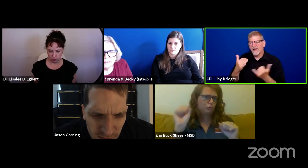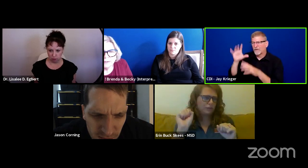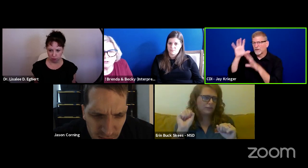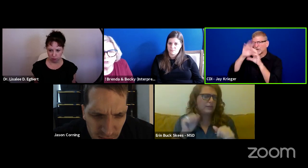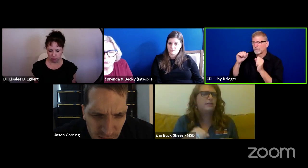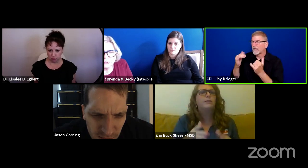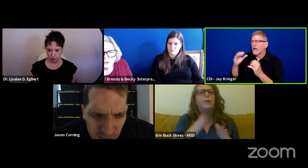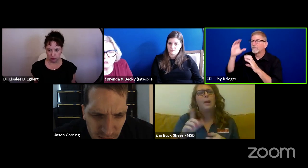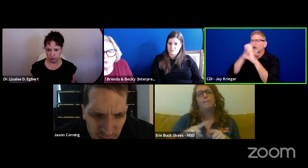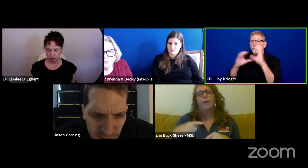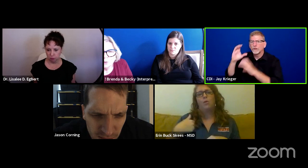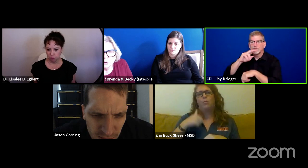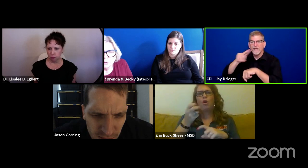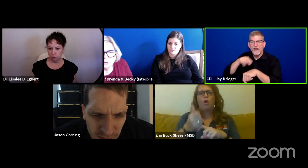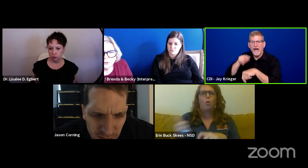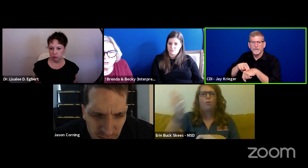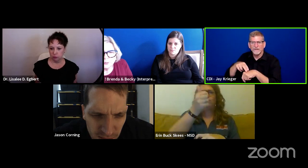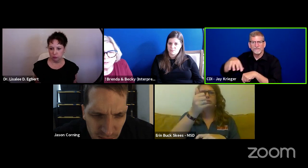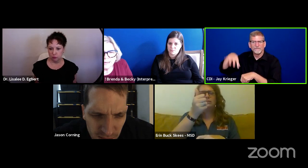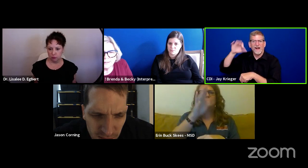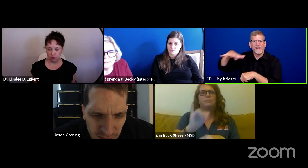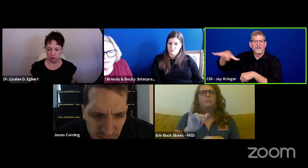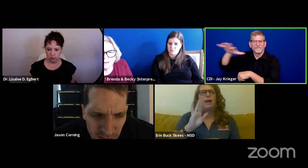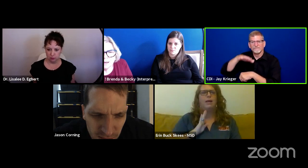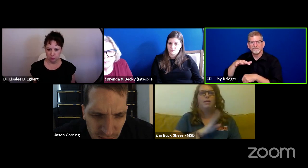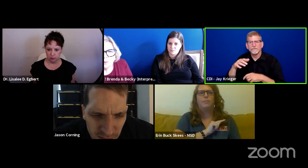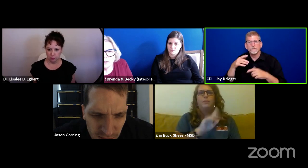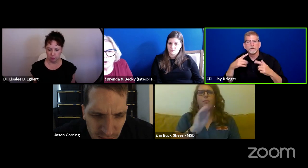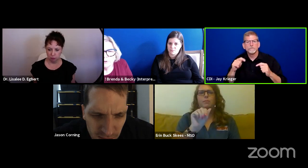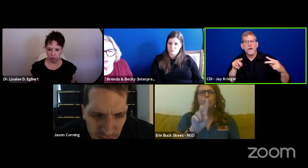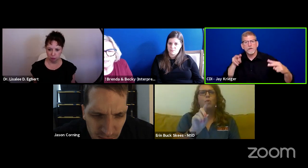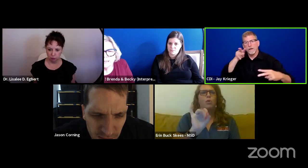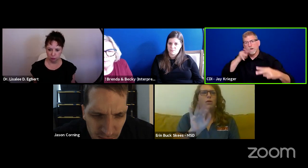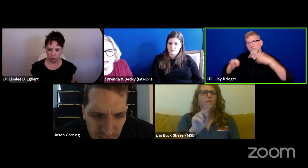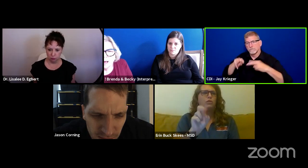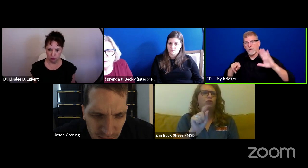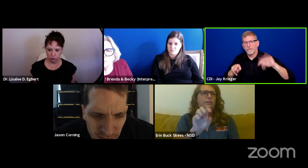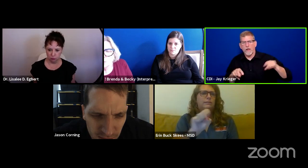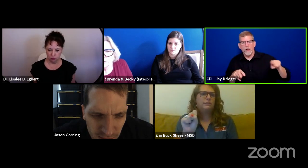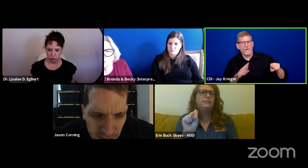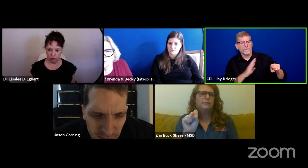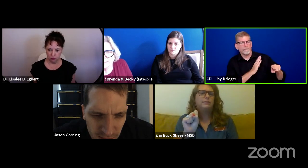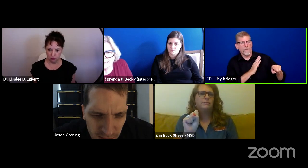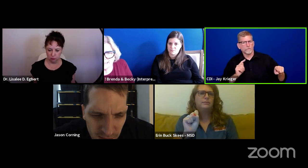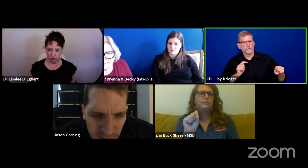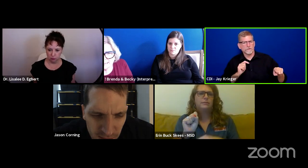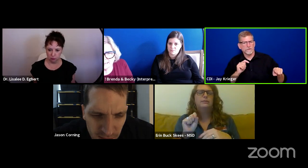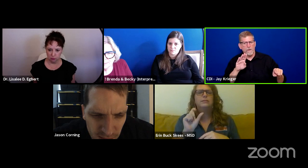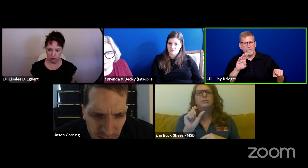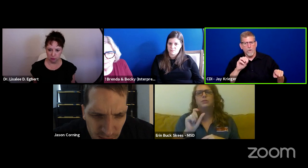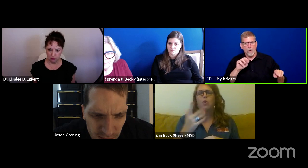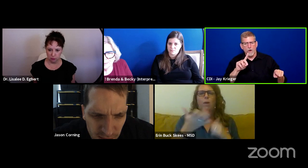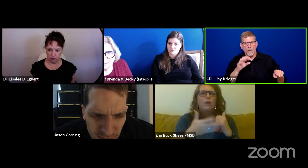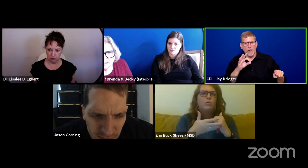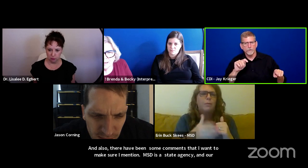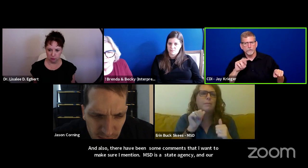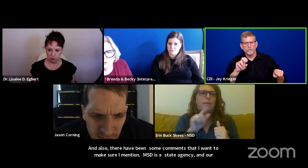a national search for the new superintendent, but we are overseen by the board of trustees.